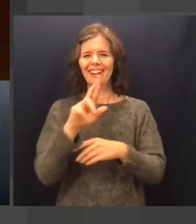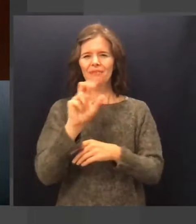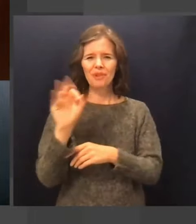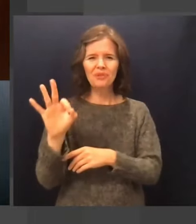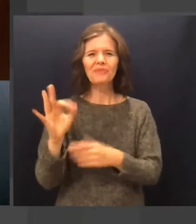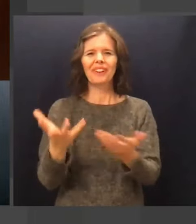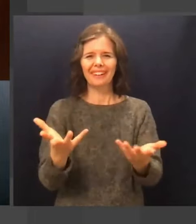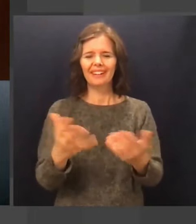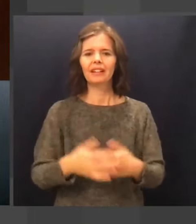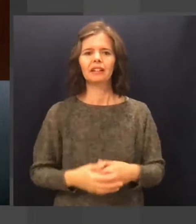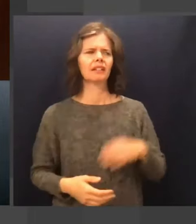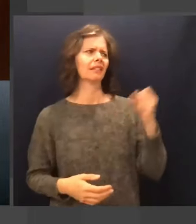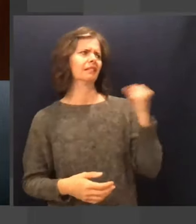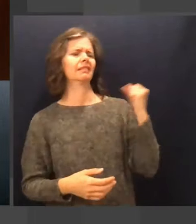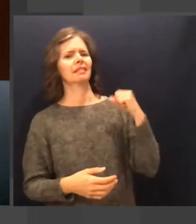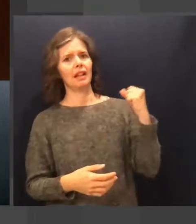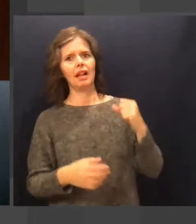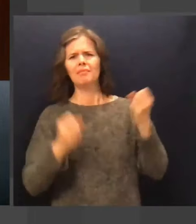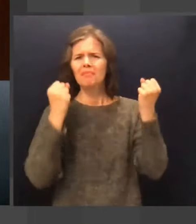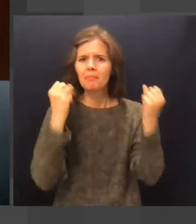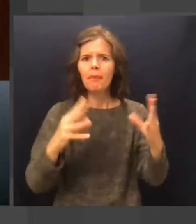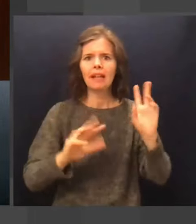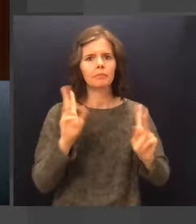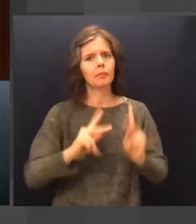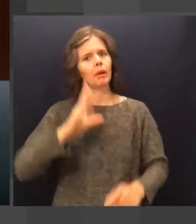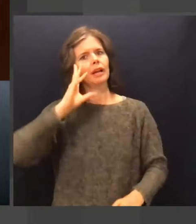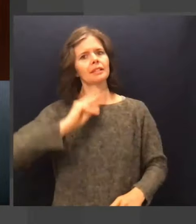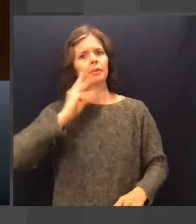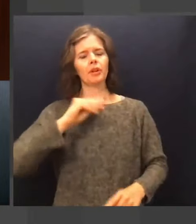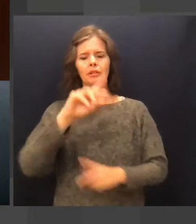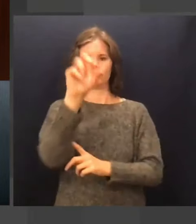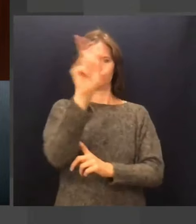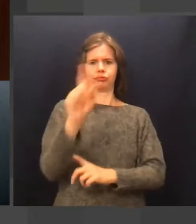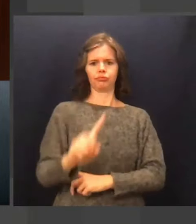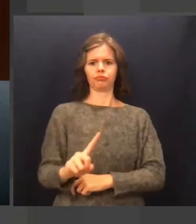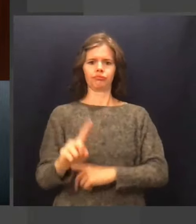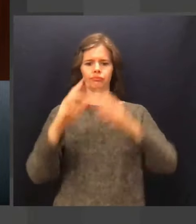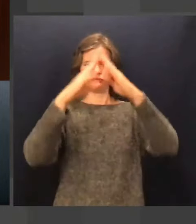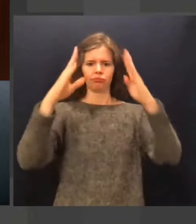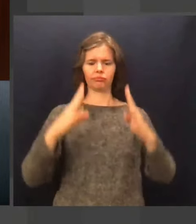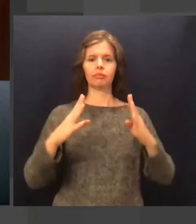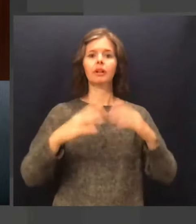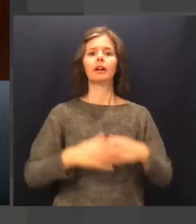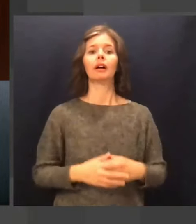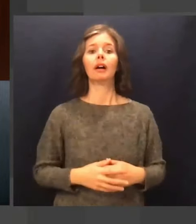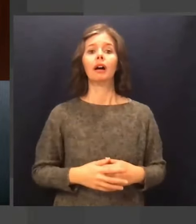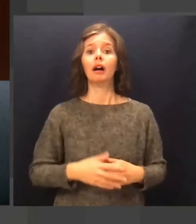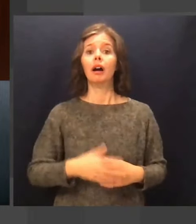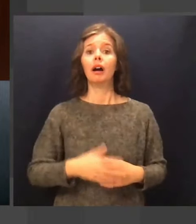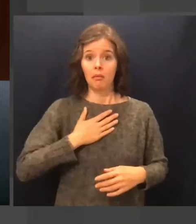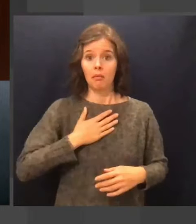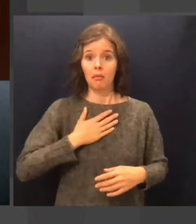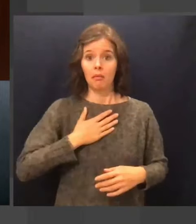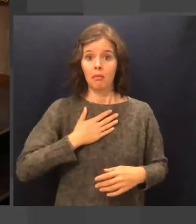I THINK THIS IS A PROBLEM THAT HAPPENED TO A LOT OF OUR PLAYERS.